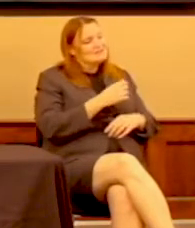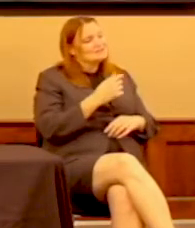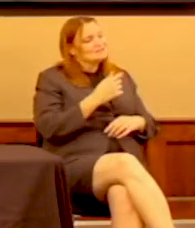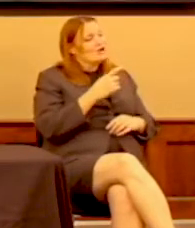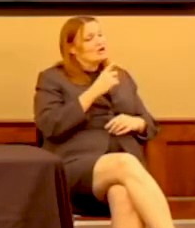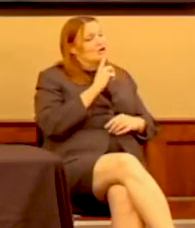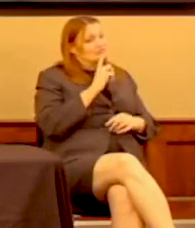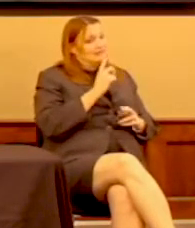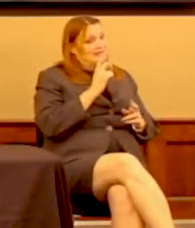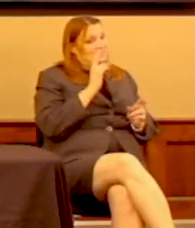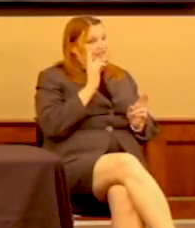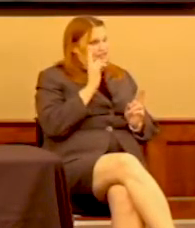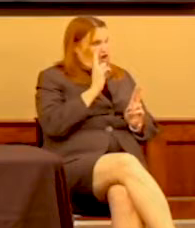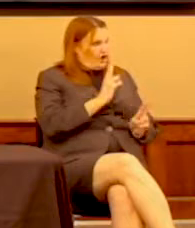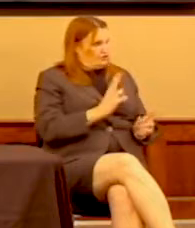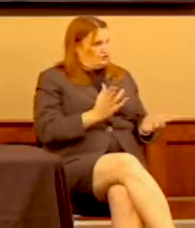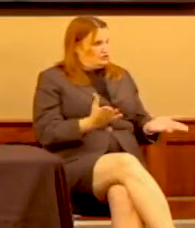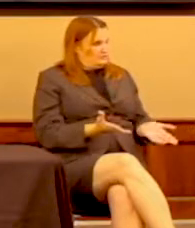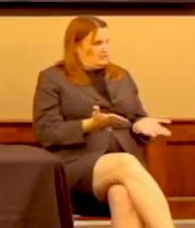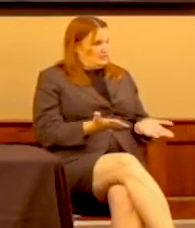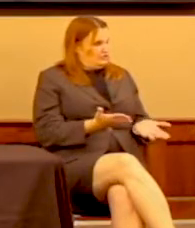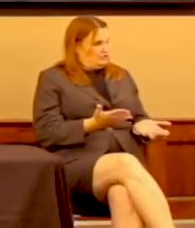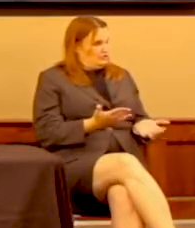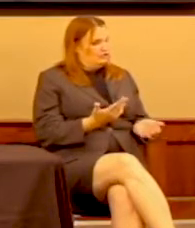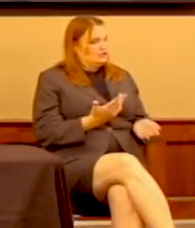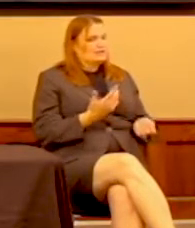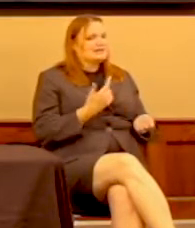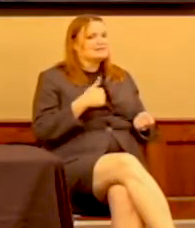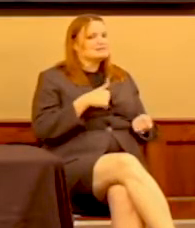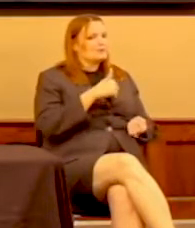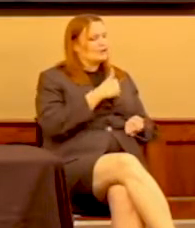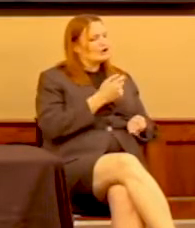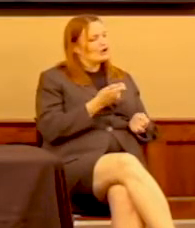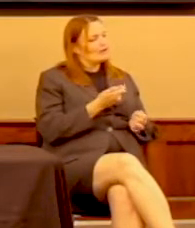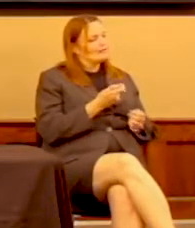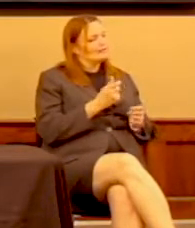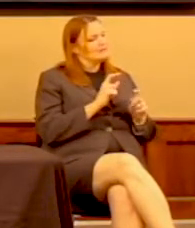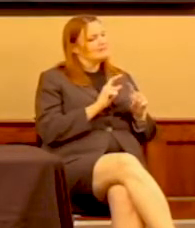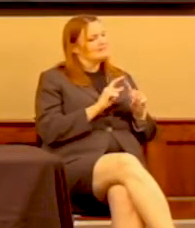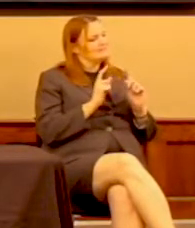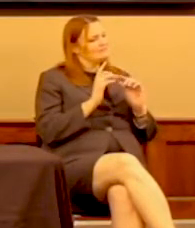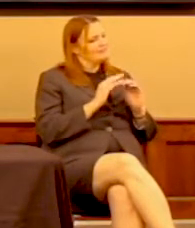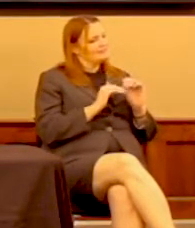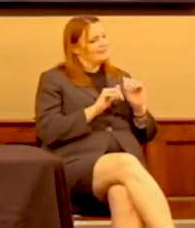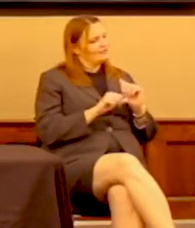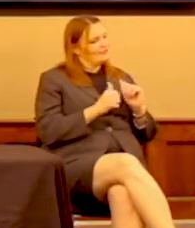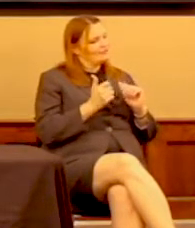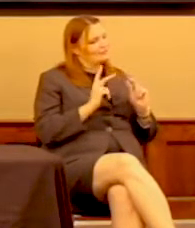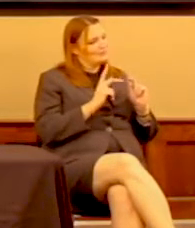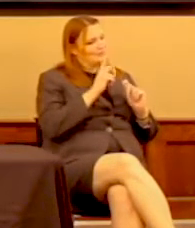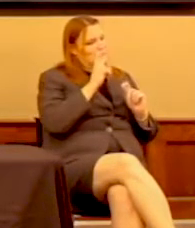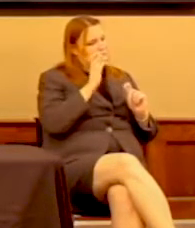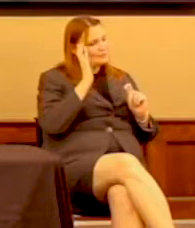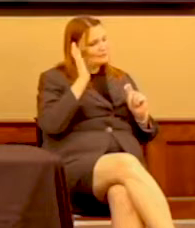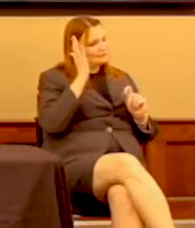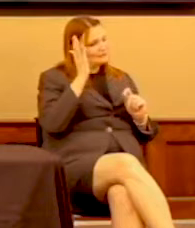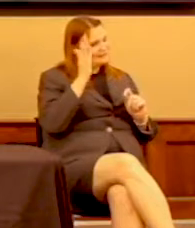here because in a certain way we're slightly different than everyone else